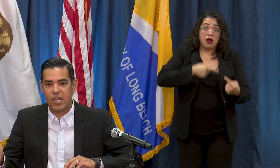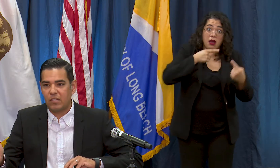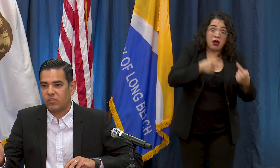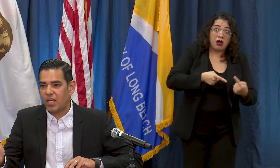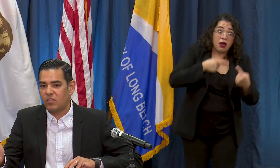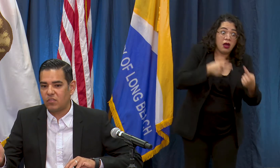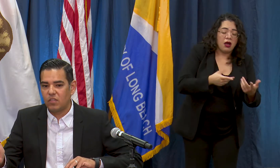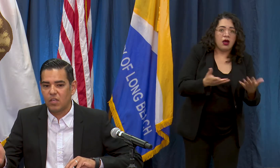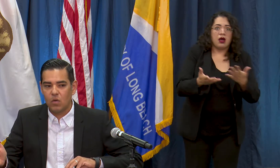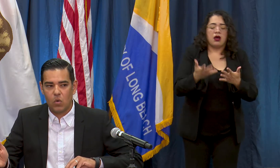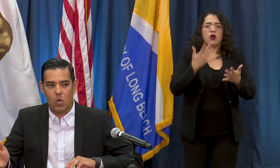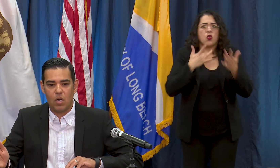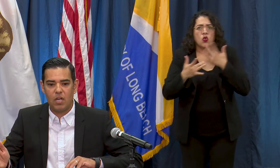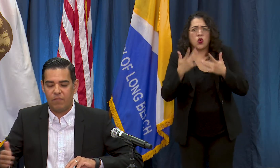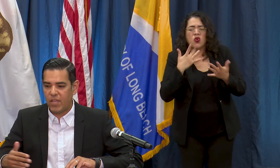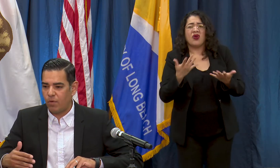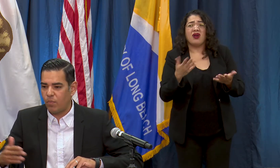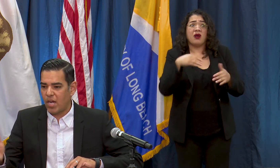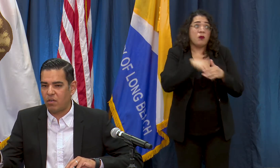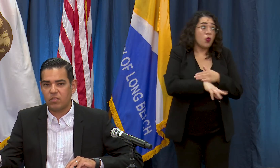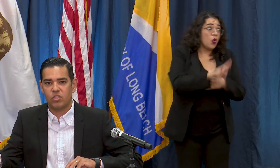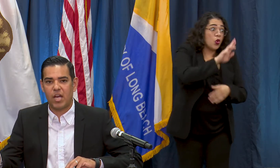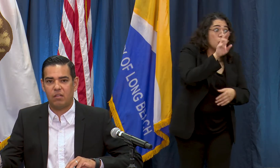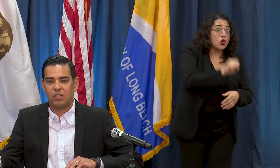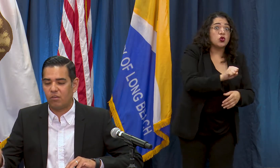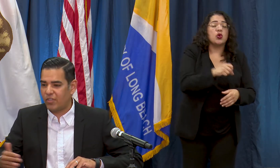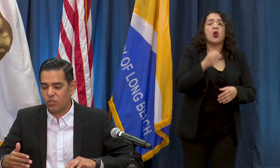United States or if they were brought here as a child. I don't think that